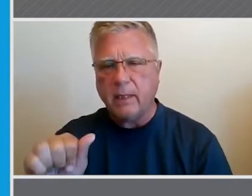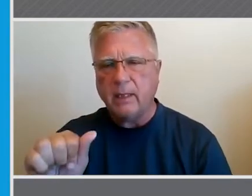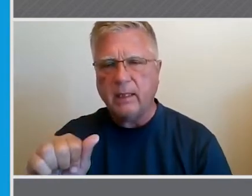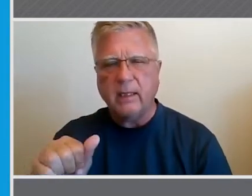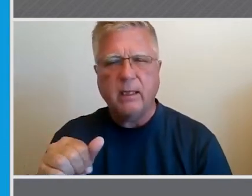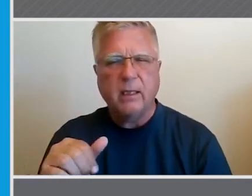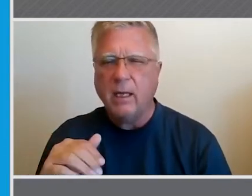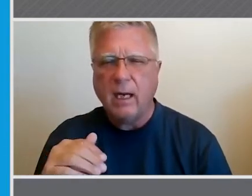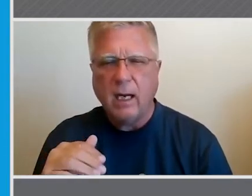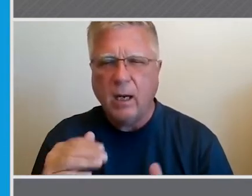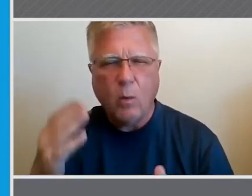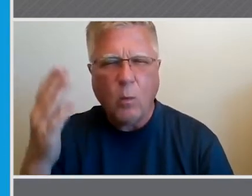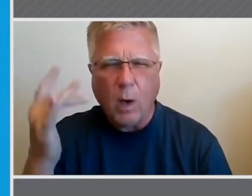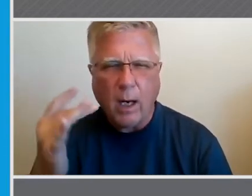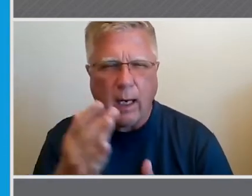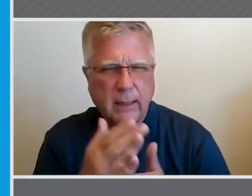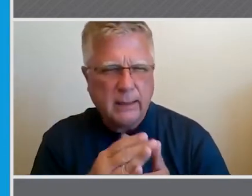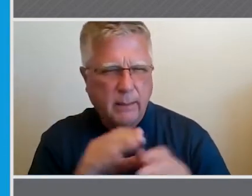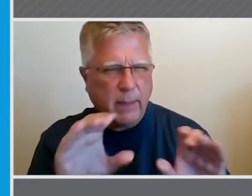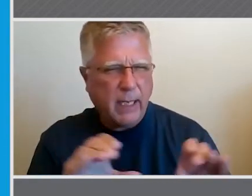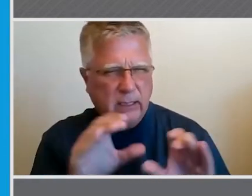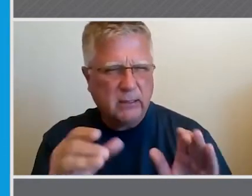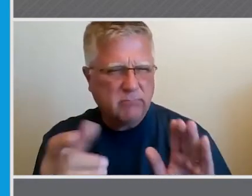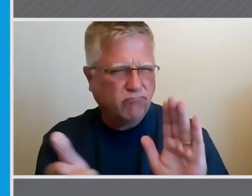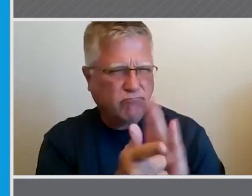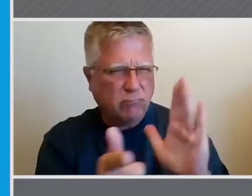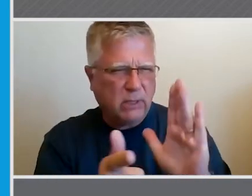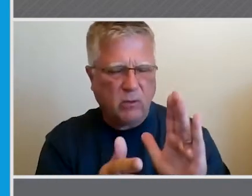actions are illegal and what reasonable accommodations are so we